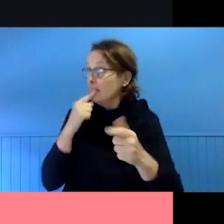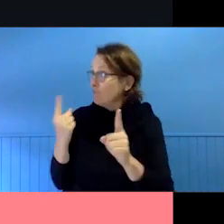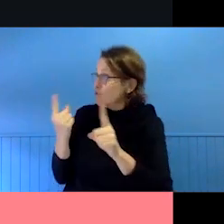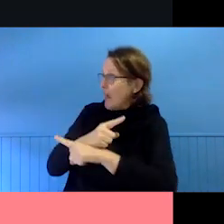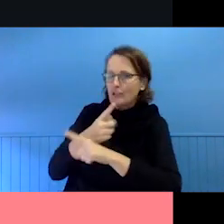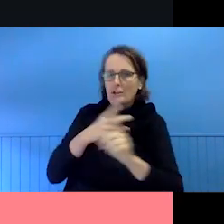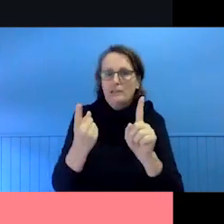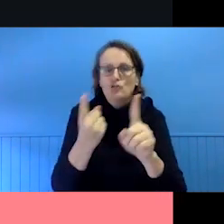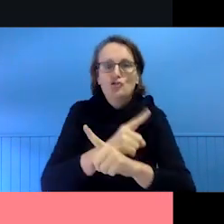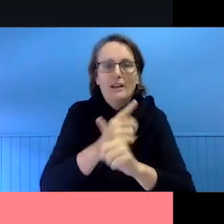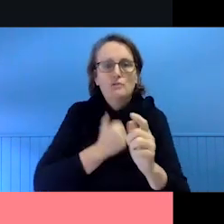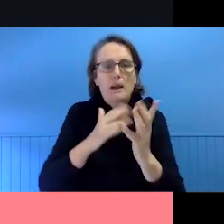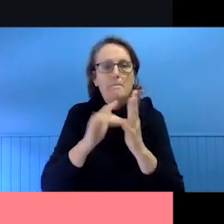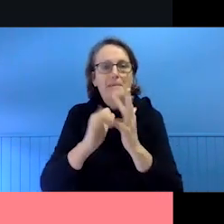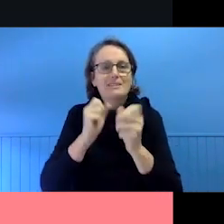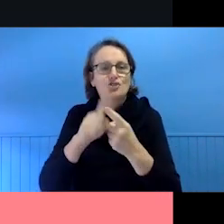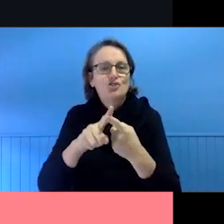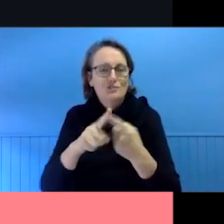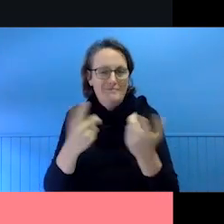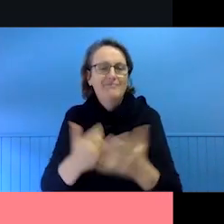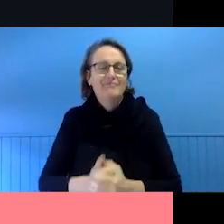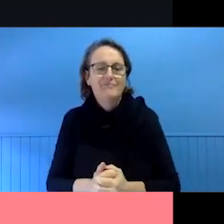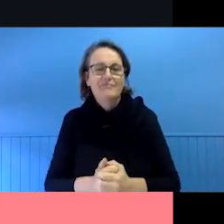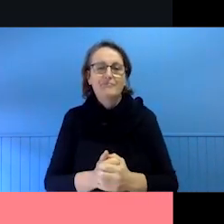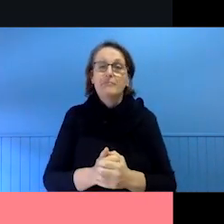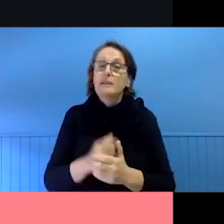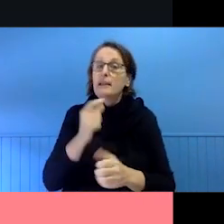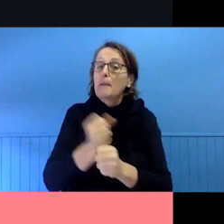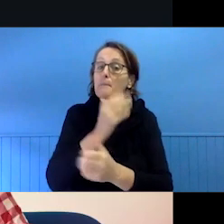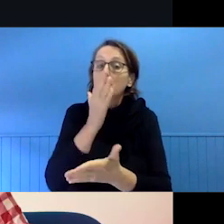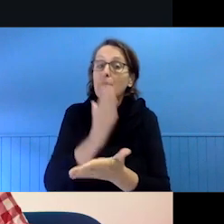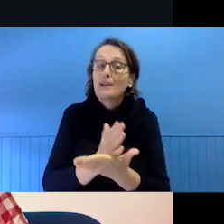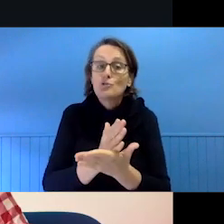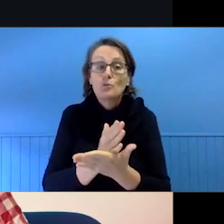the new circumstances and making sure you pick up the phone and talk